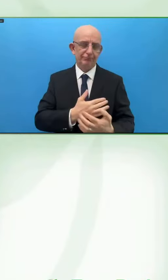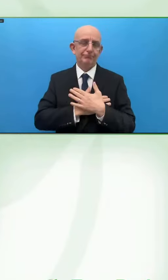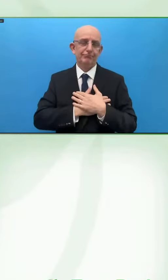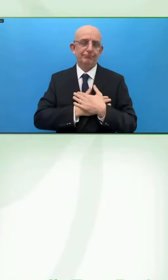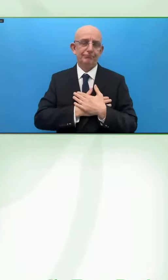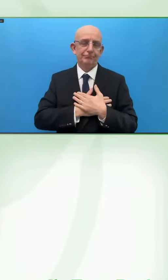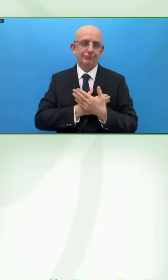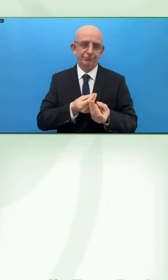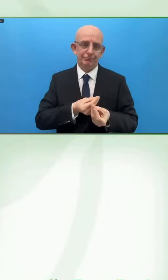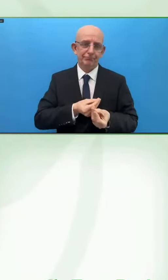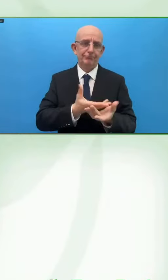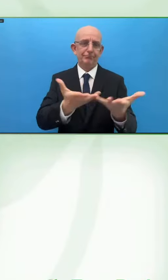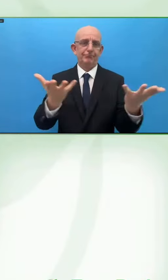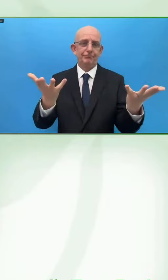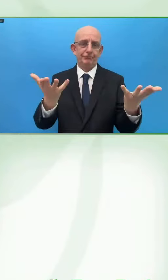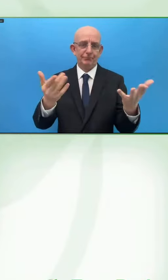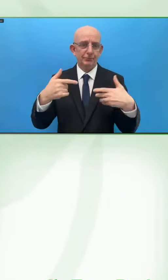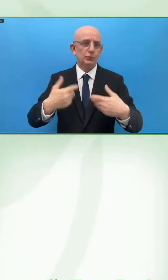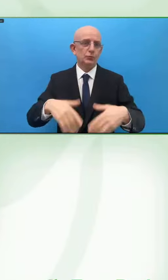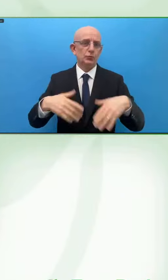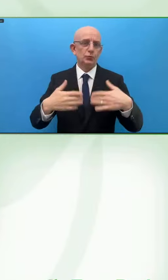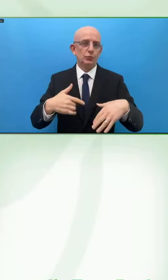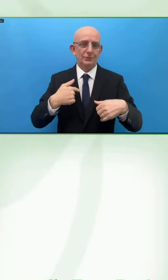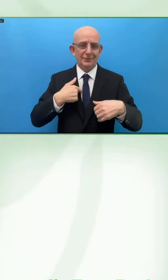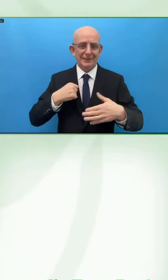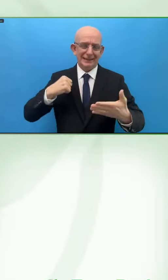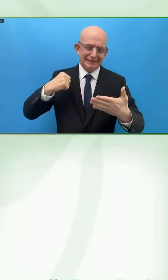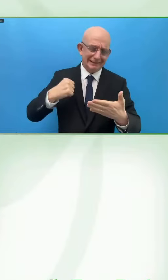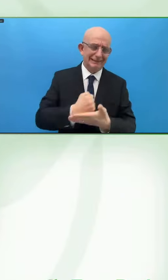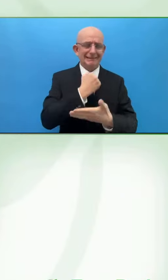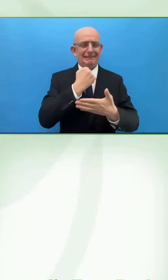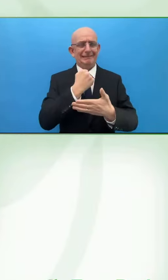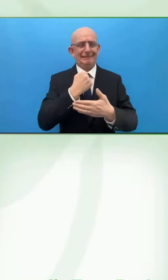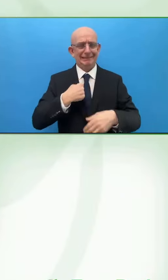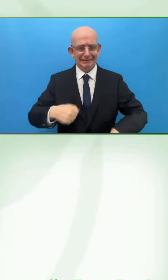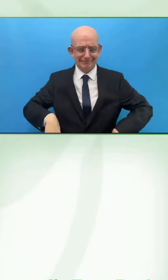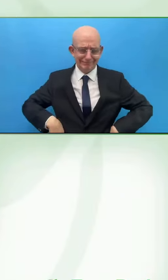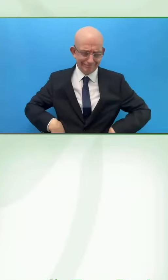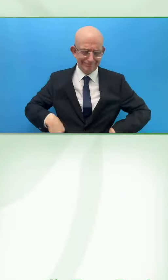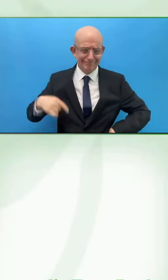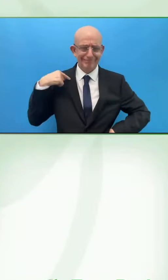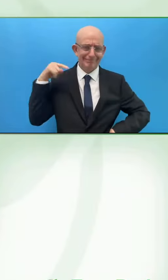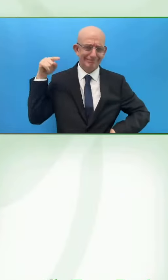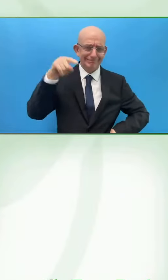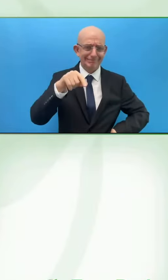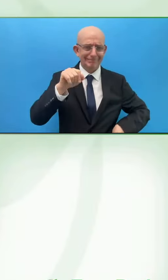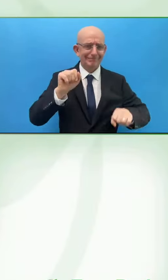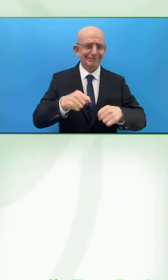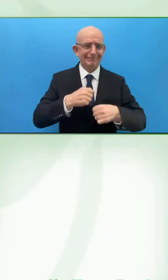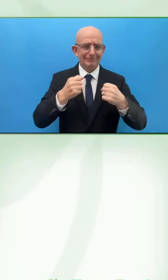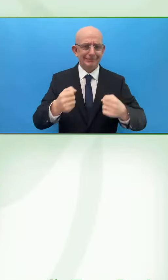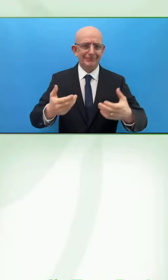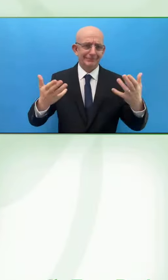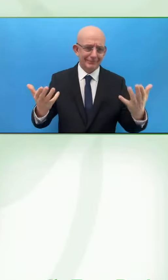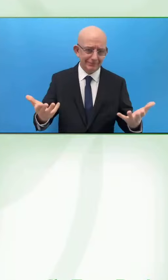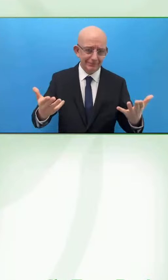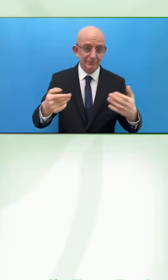meaning to it and these kind of solution I've been doing, I've been doing many solutions. I said to him do you realise you are an innovator?